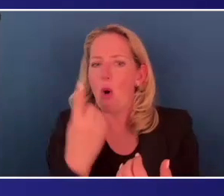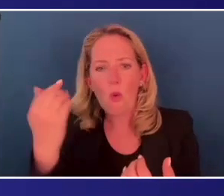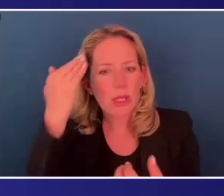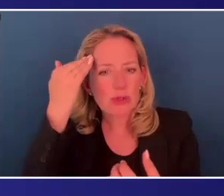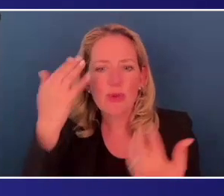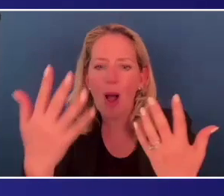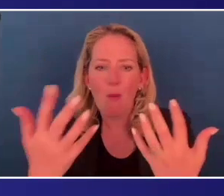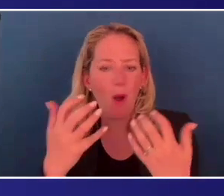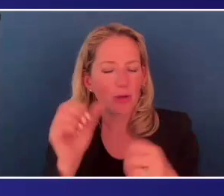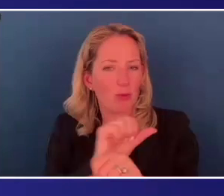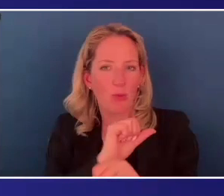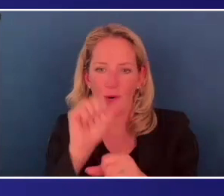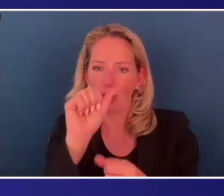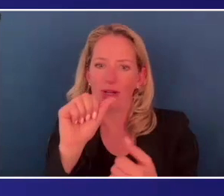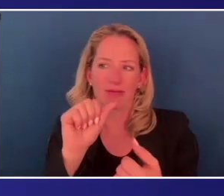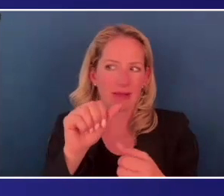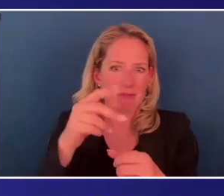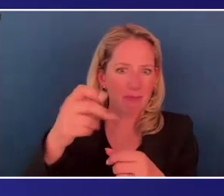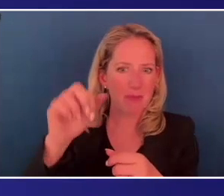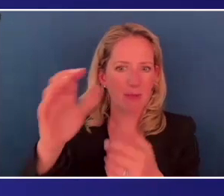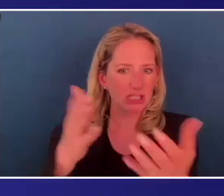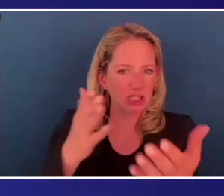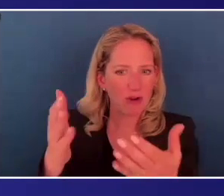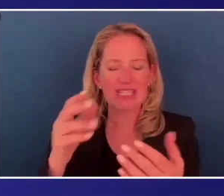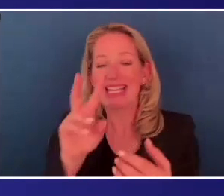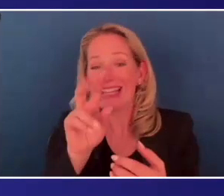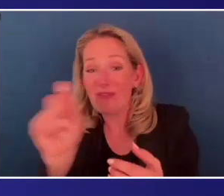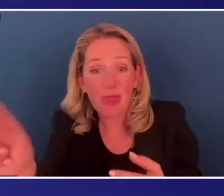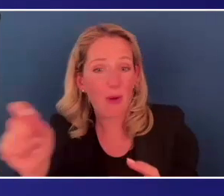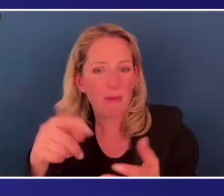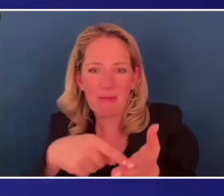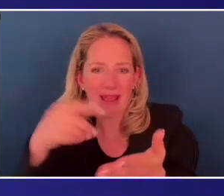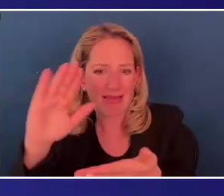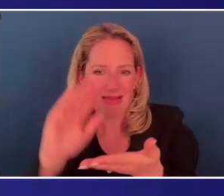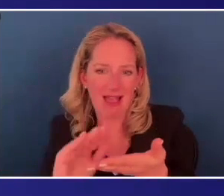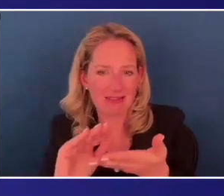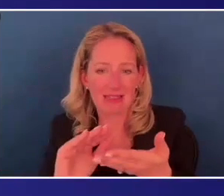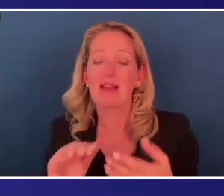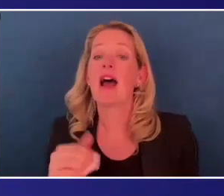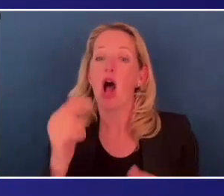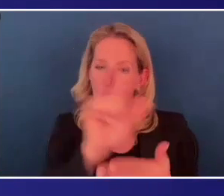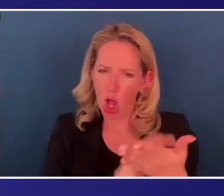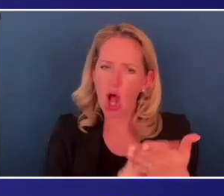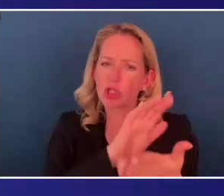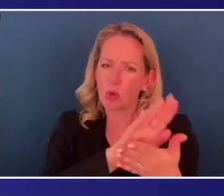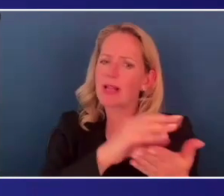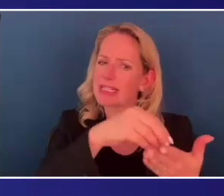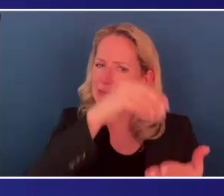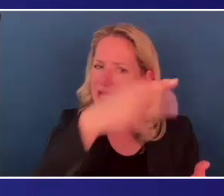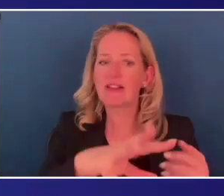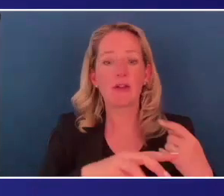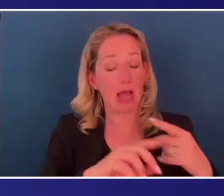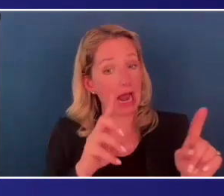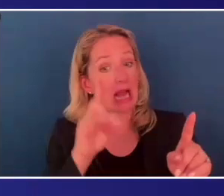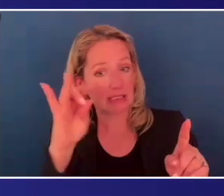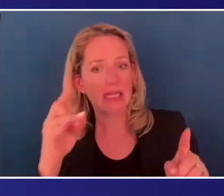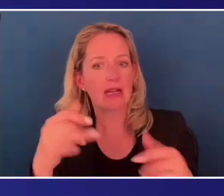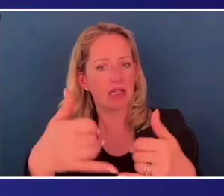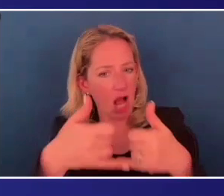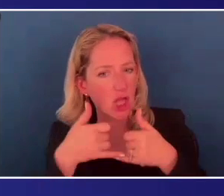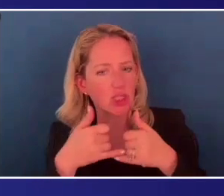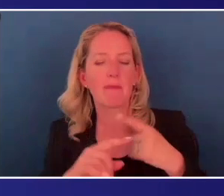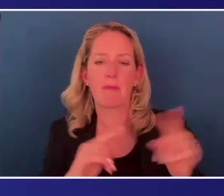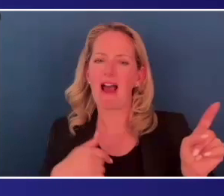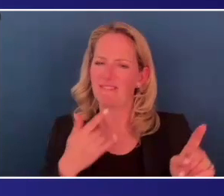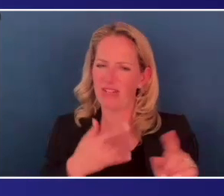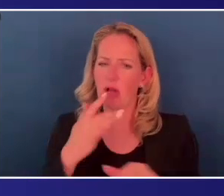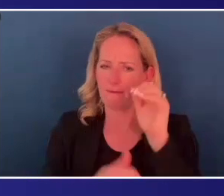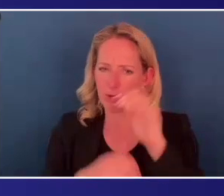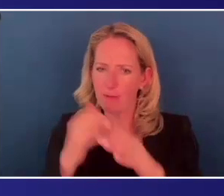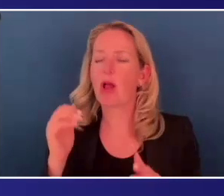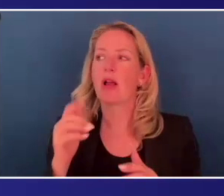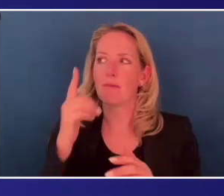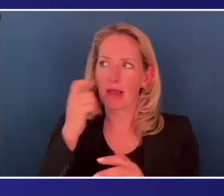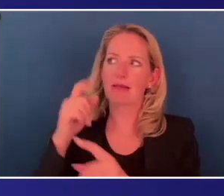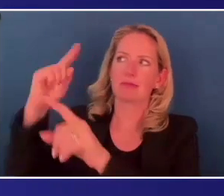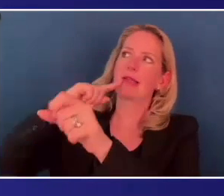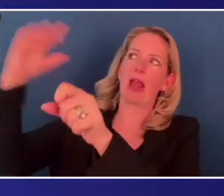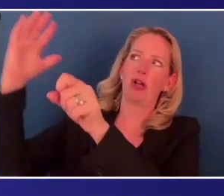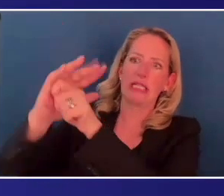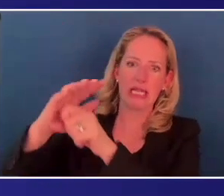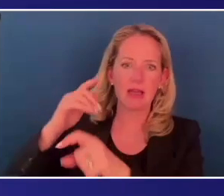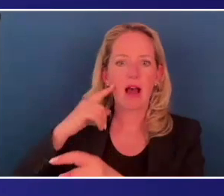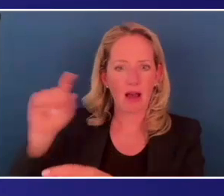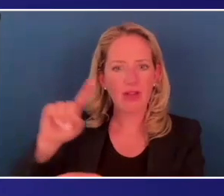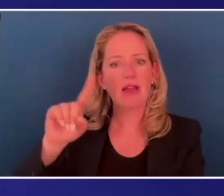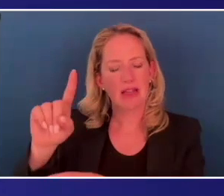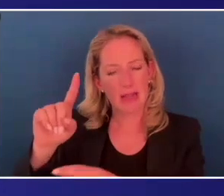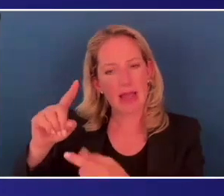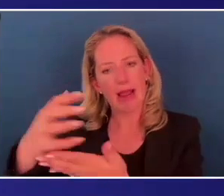I also knew that law school would be expensive, even with the generous scholarship I ended up receiving. I felt comfortable taking on student loans and planning to work in public service only because of the guarantee of making income contingent payments and only for 10 years.